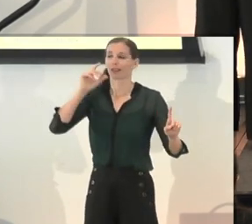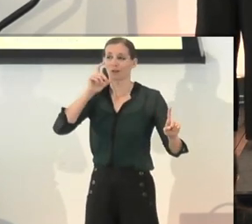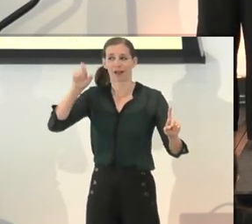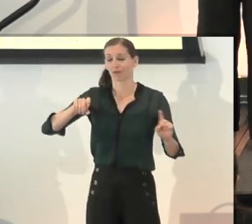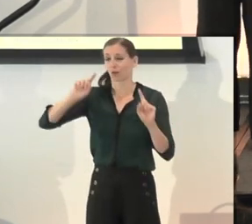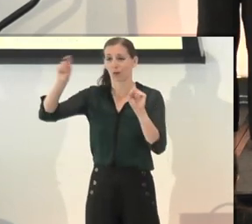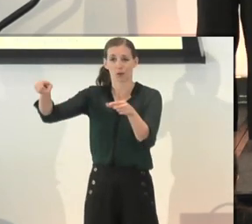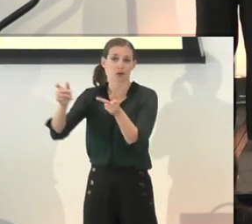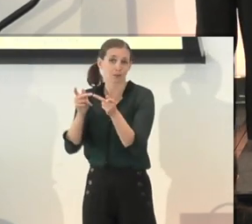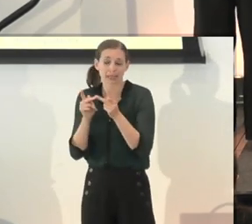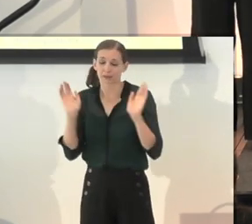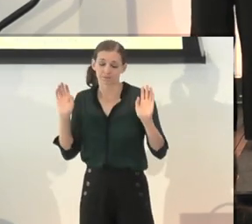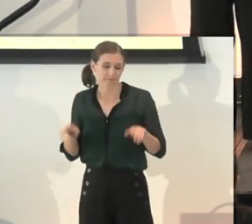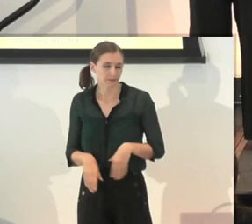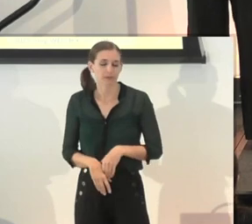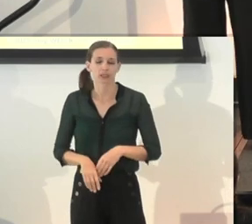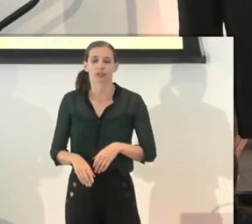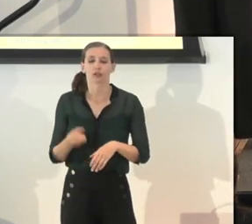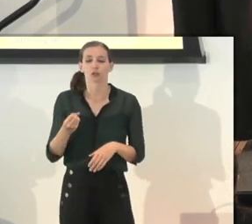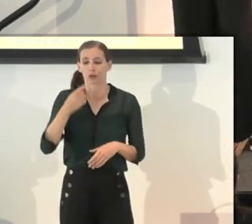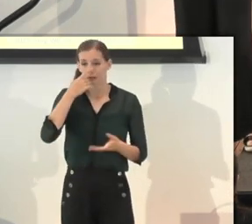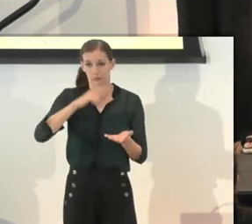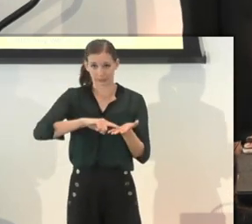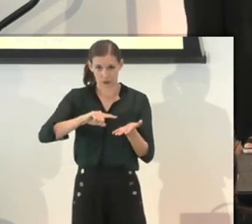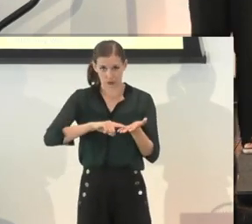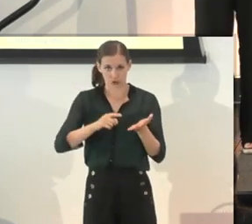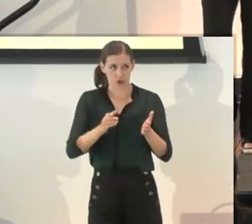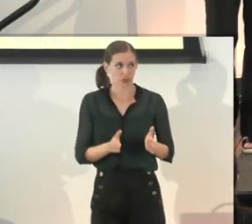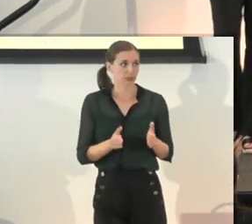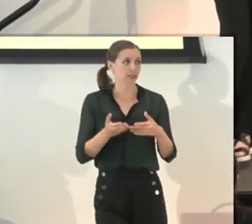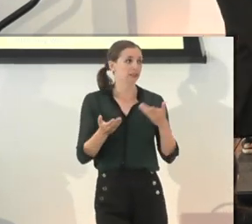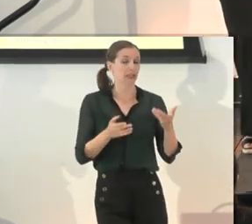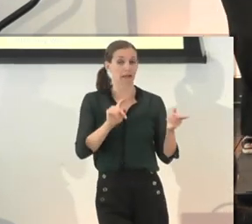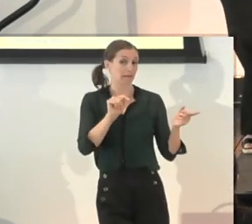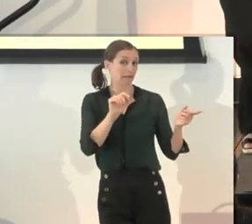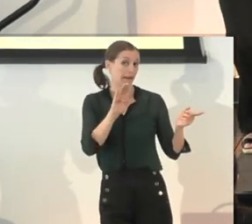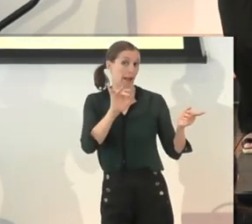The way it would work is the researchers say Tabitha would come up with a study